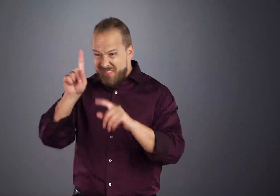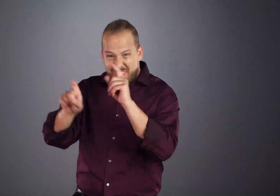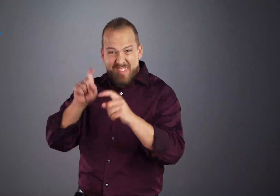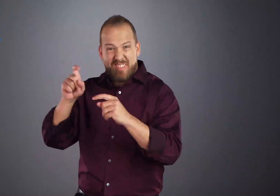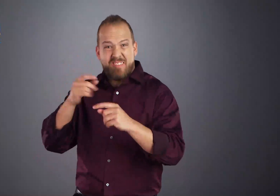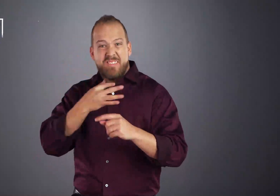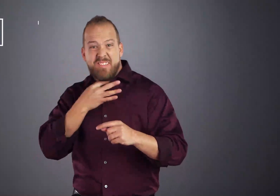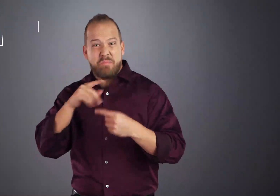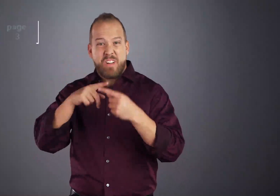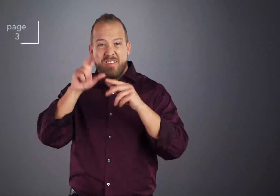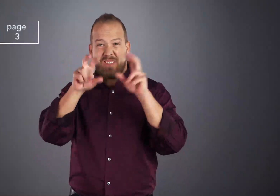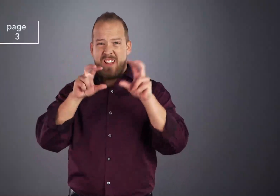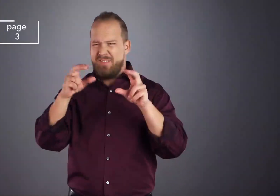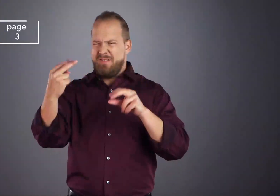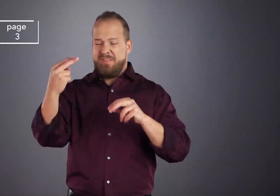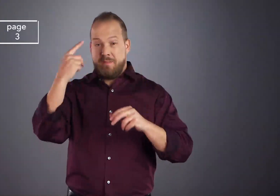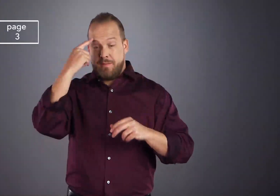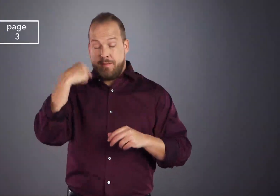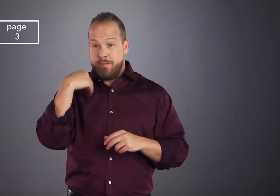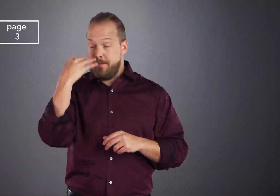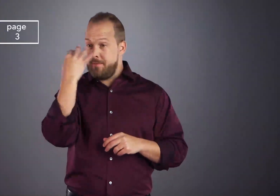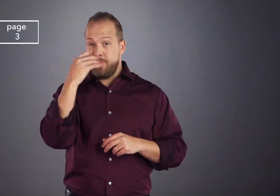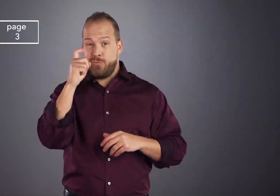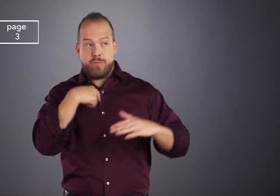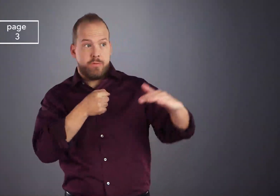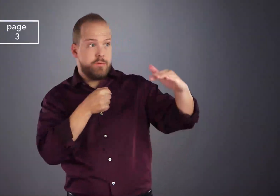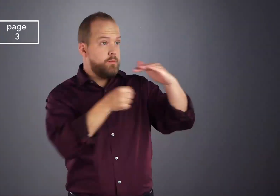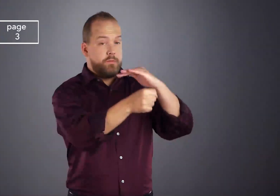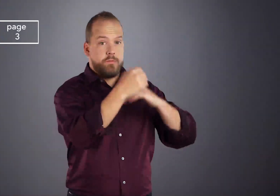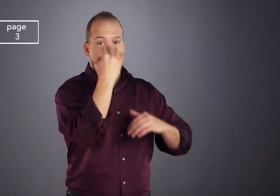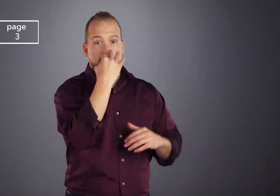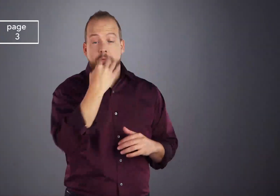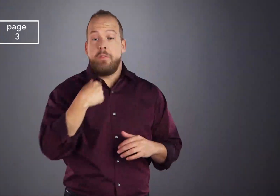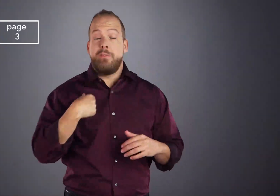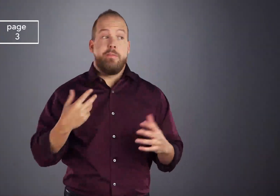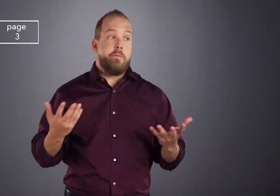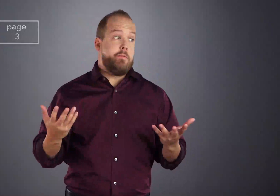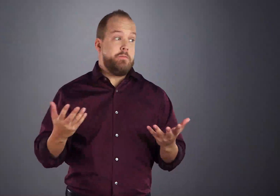Our friends thought a lunacy commission should be appointed.